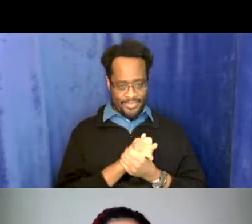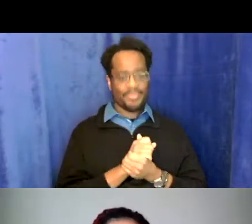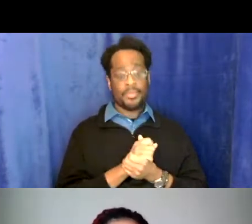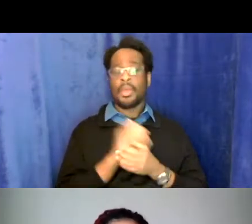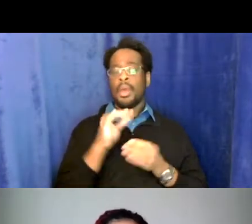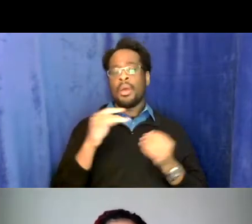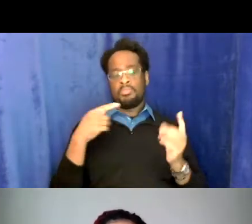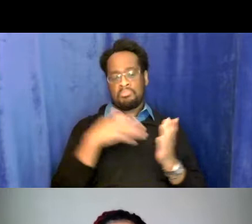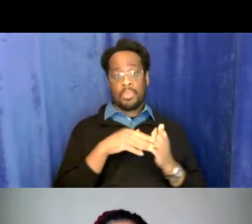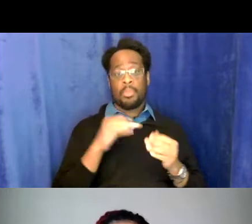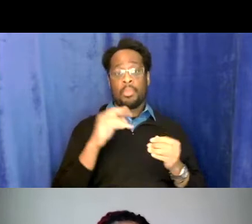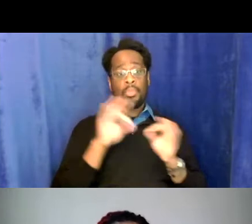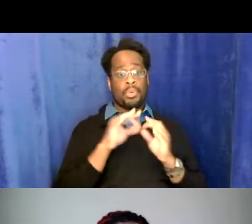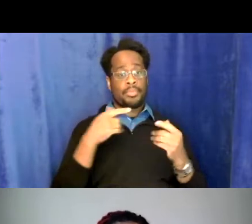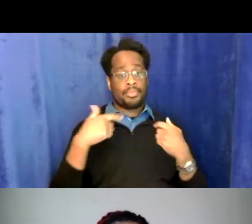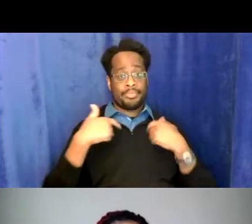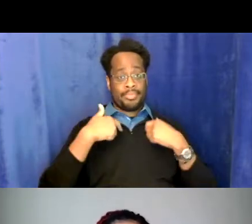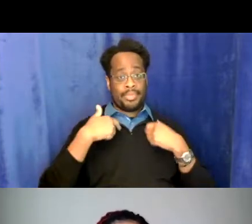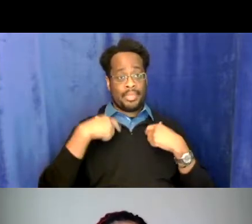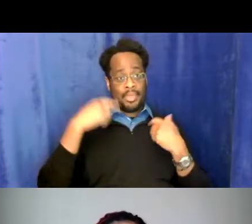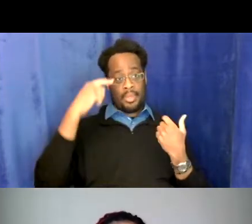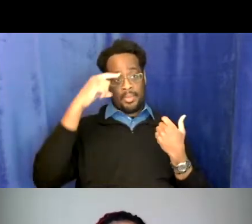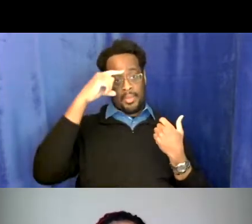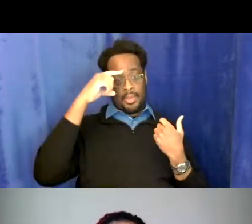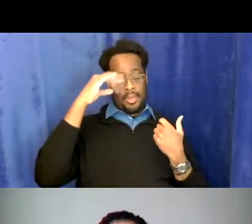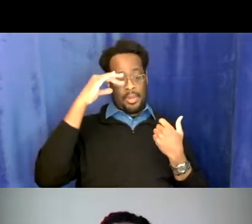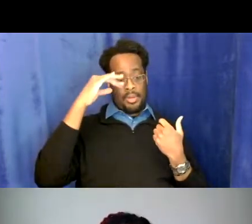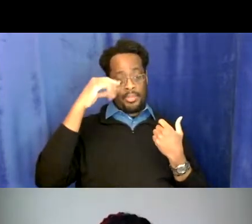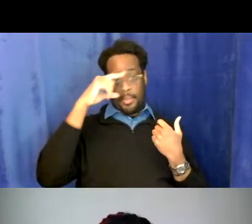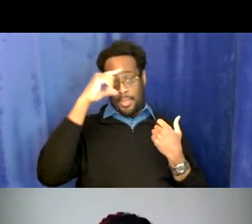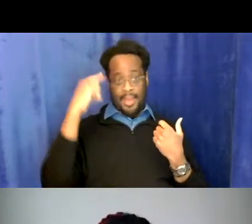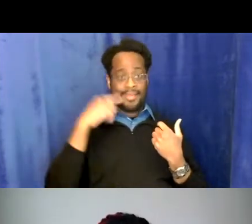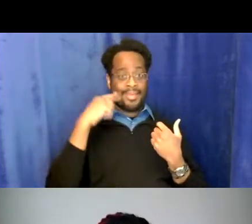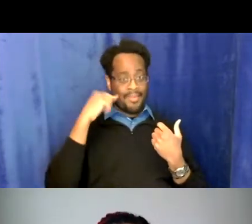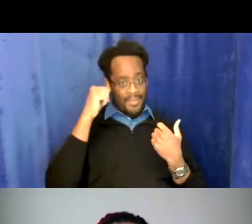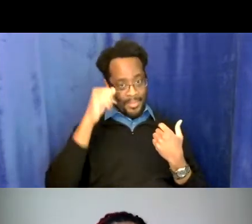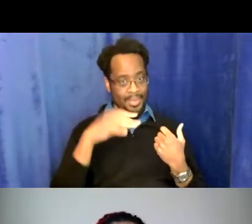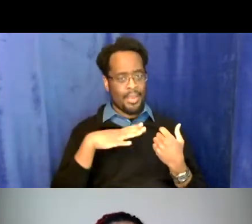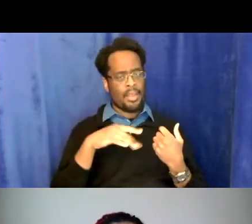Okay sorry about that little technical difficulty um as i was saying I am a black